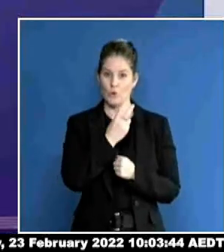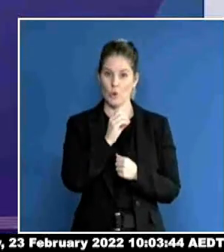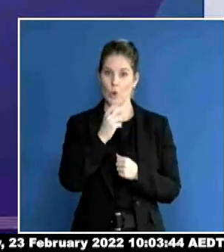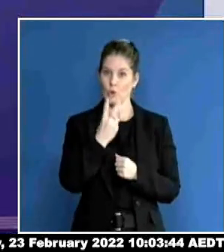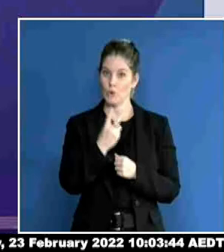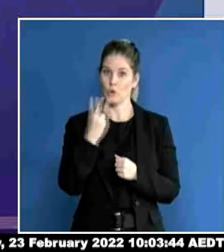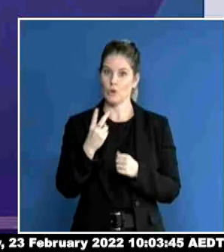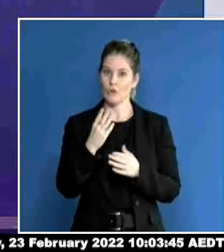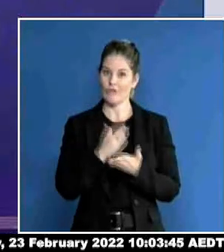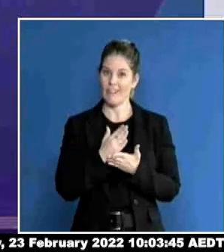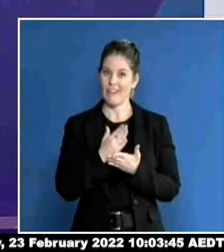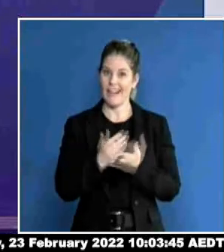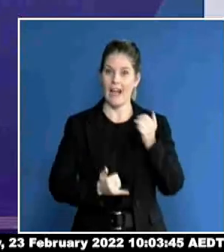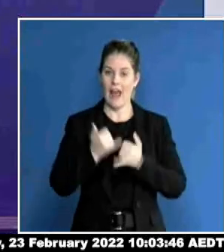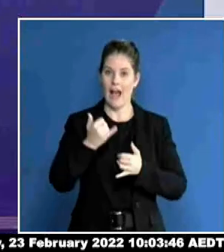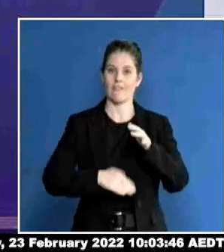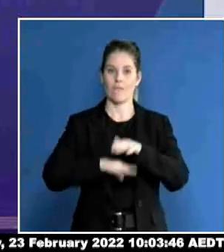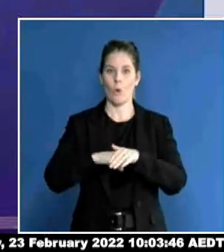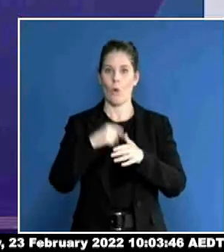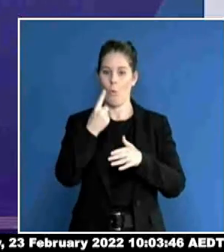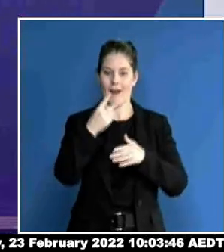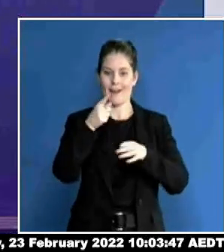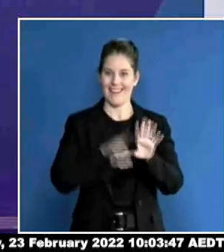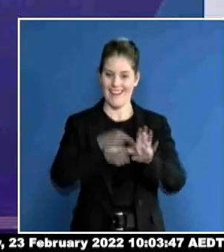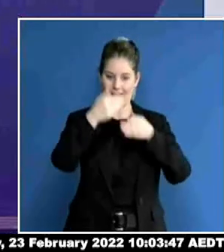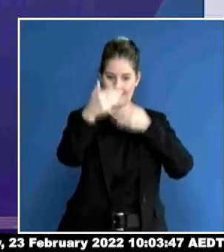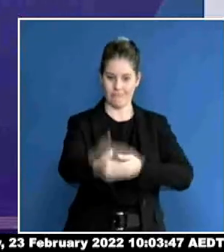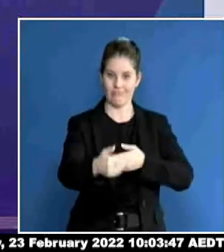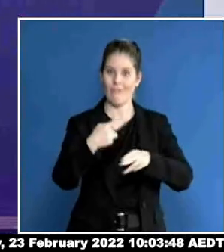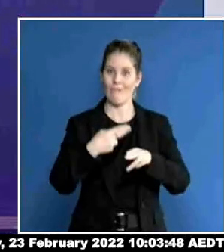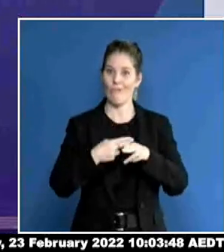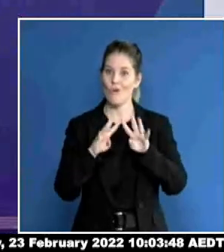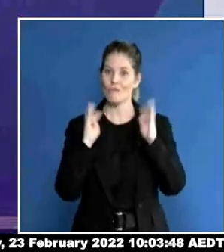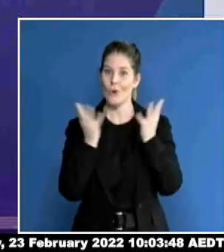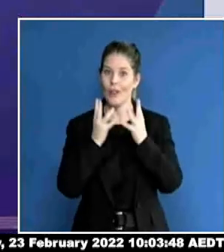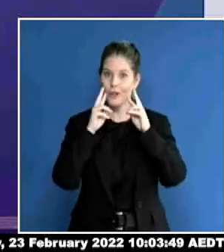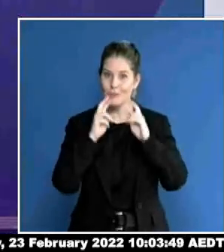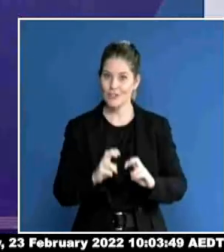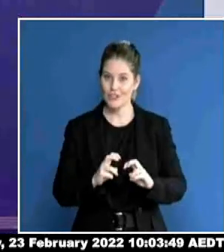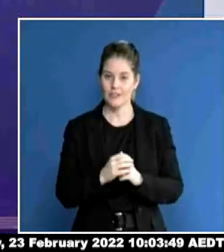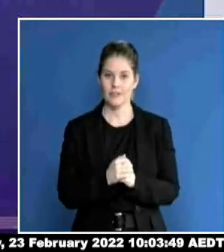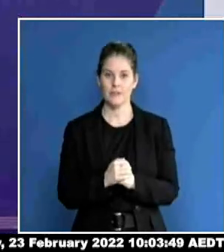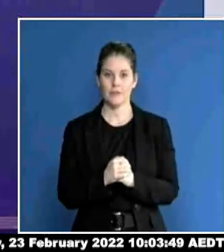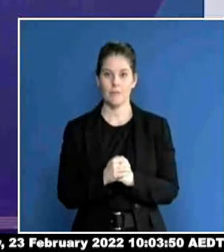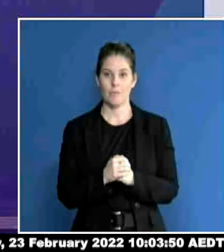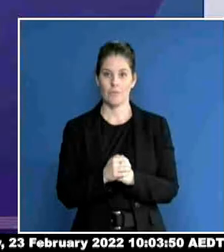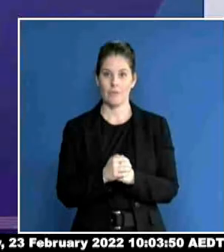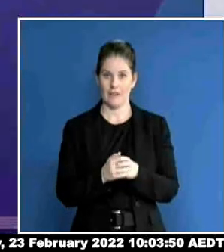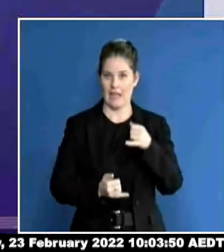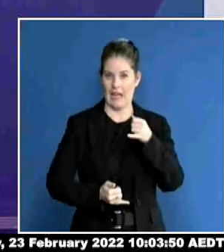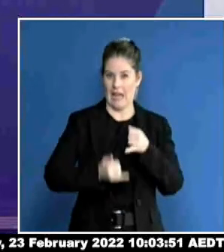The last of this series of hearings, which will be held in December 2022, will consider